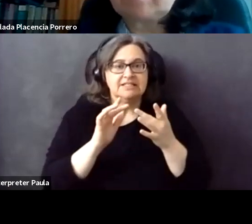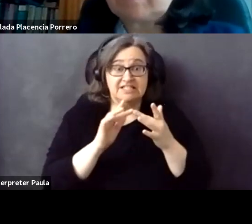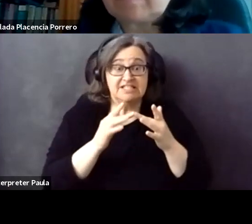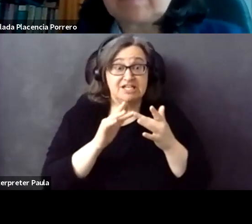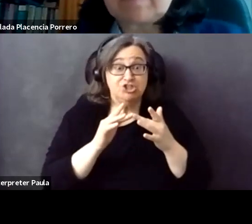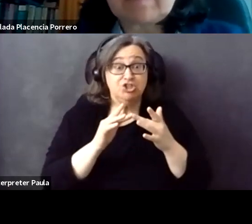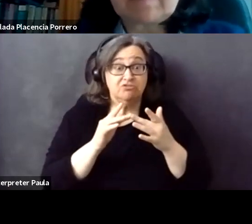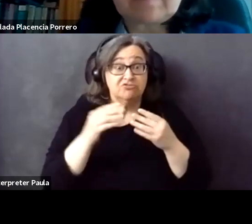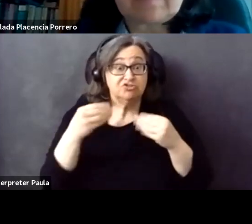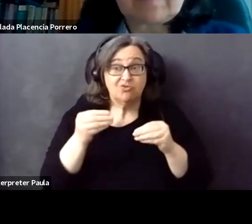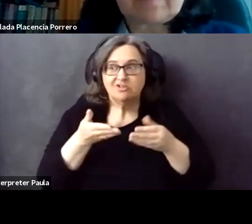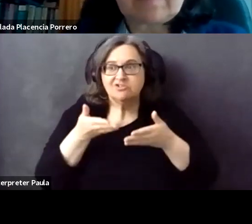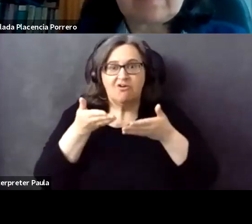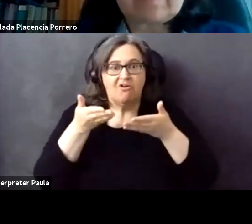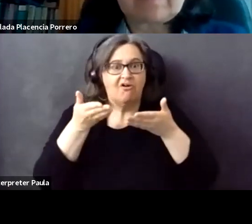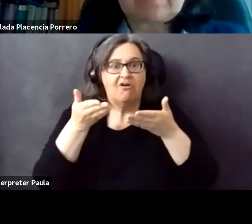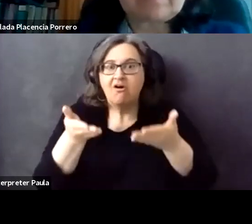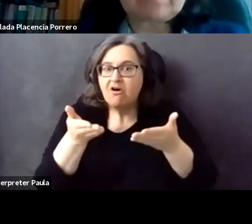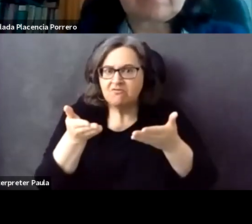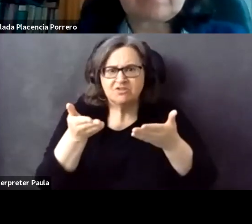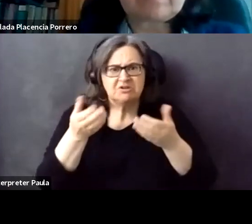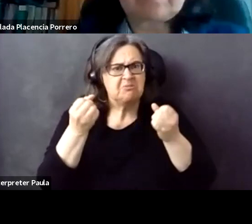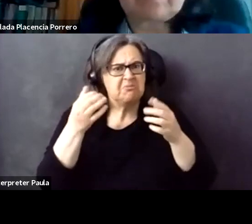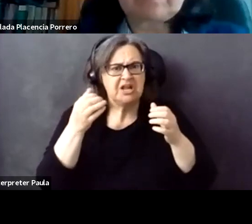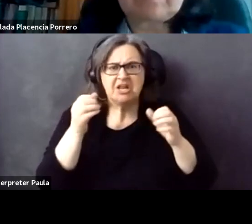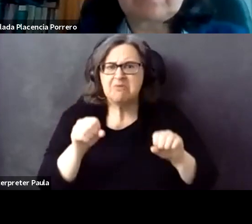to be an inclusive channel for everybody, so if we have possibilities